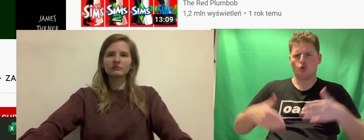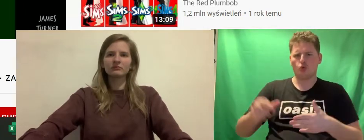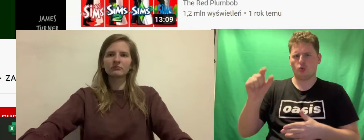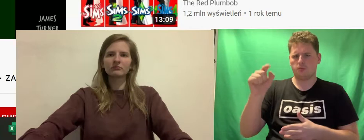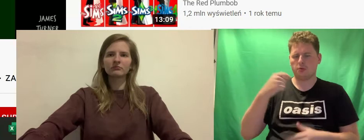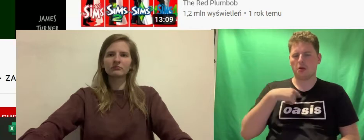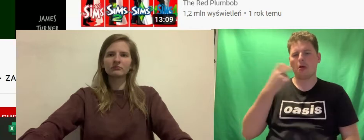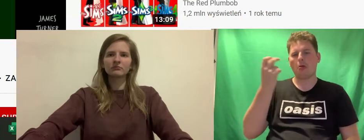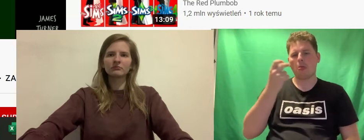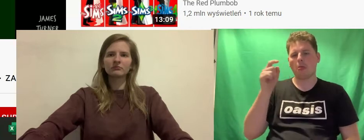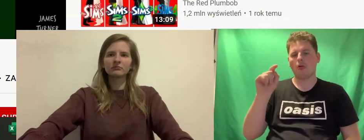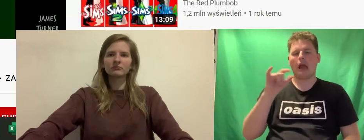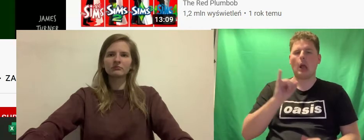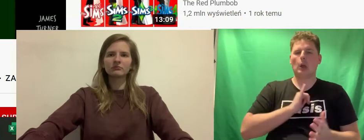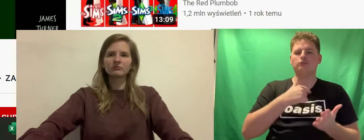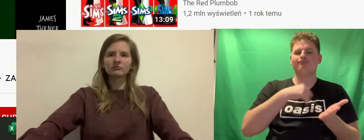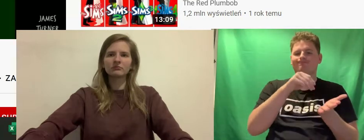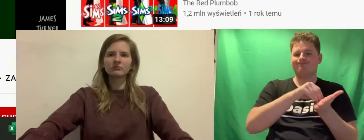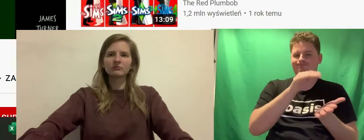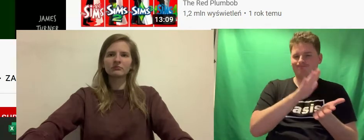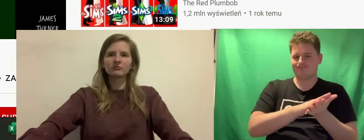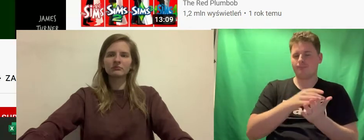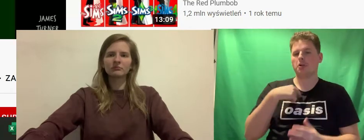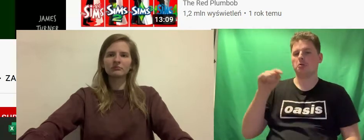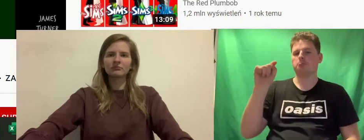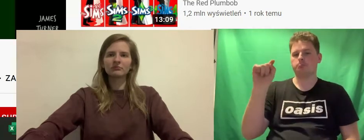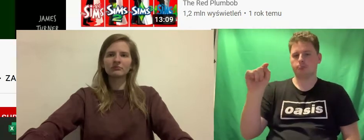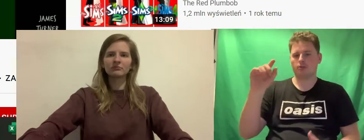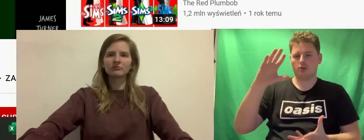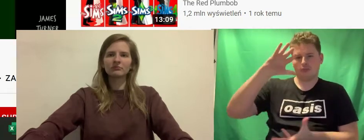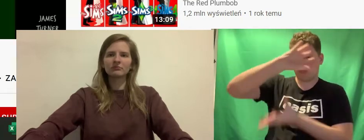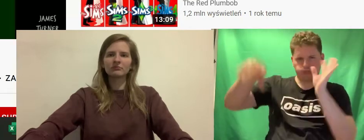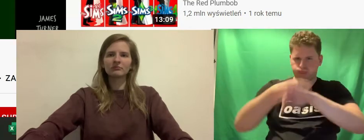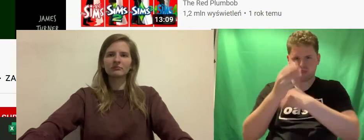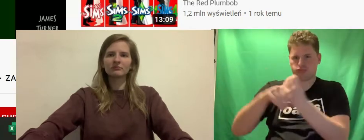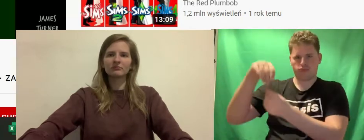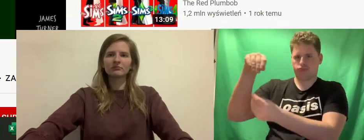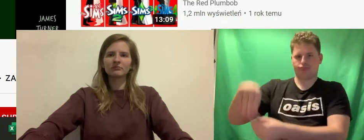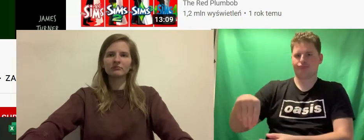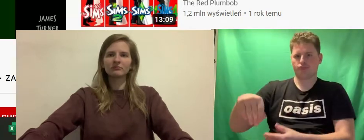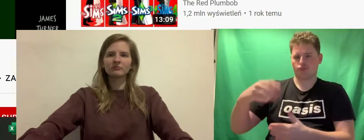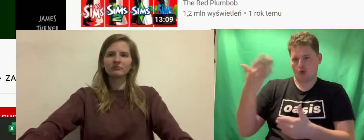A; and I noticed that when I clicked on a ghost and it says "Grave" so just in case I saved the games and after save I clicked